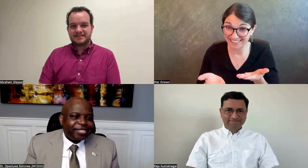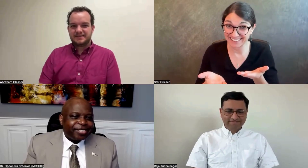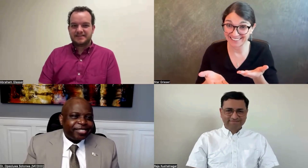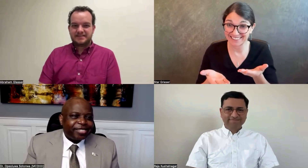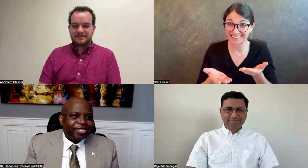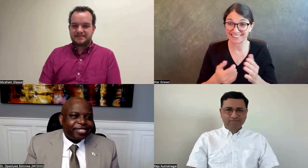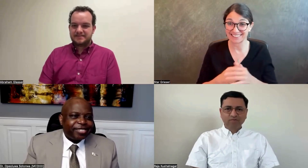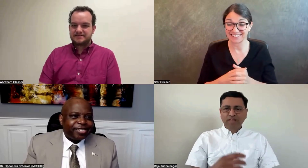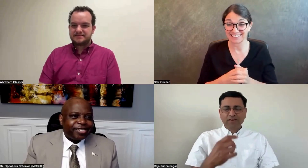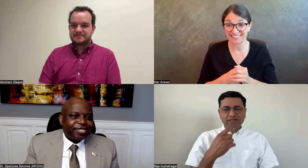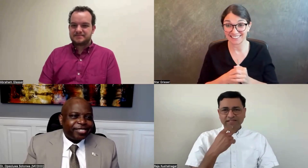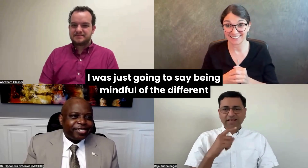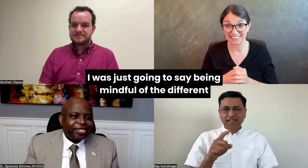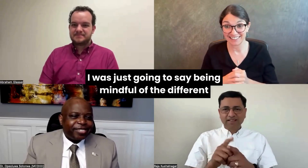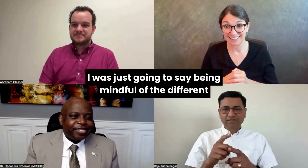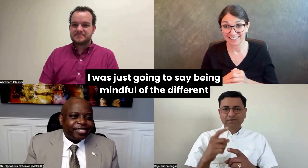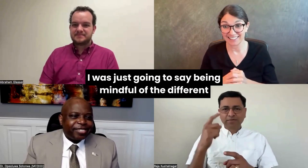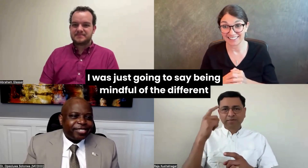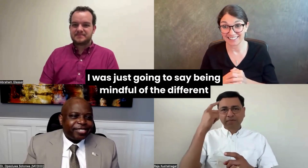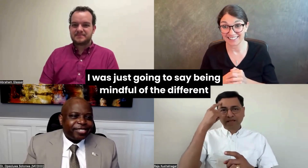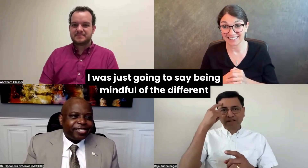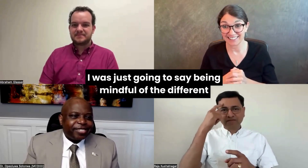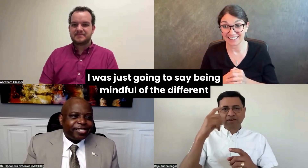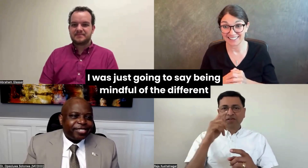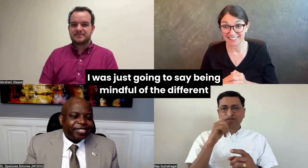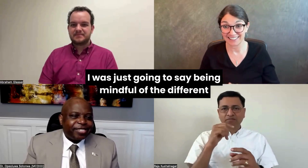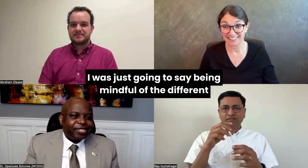I was just going to say being mindful of the different